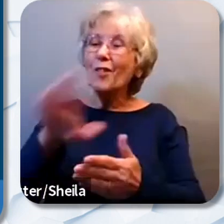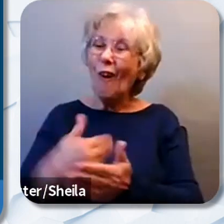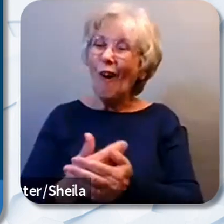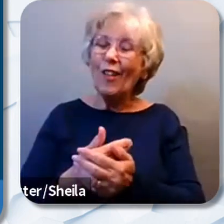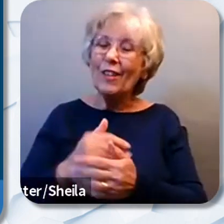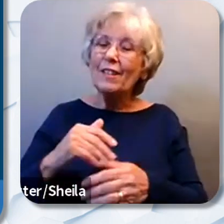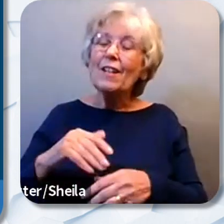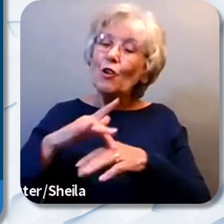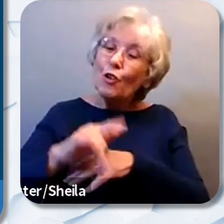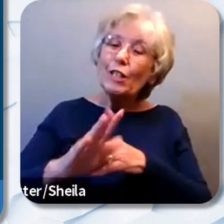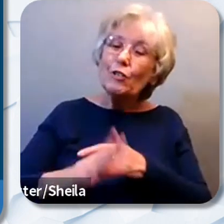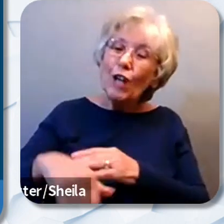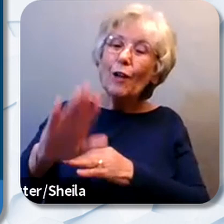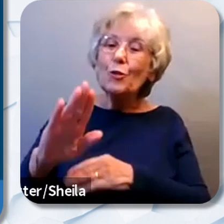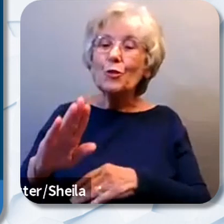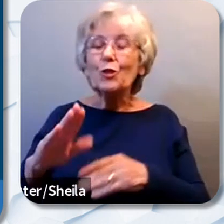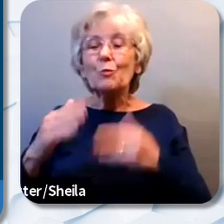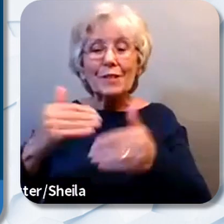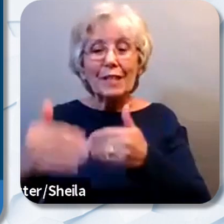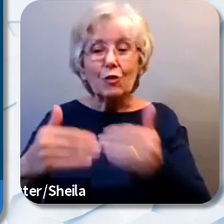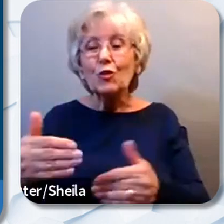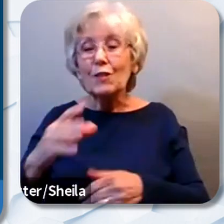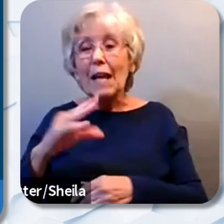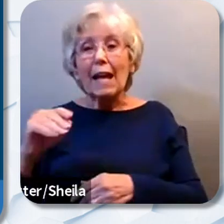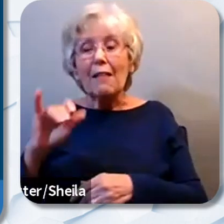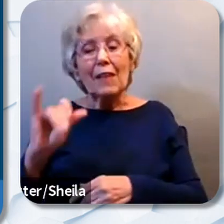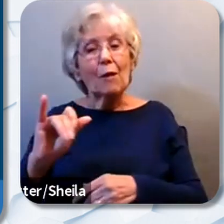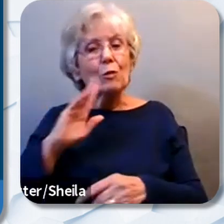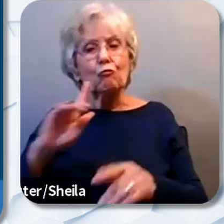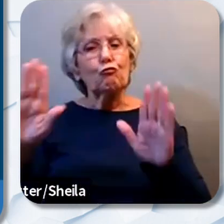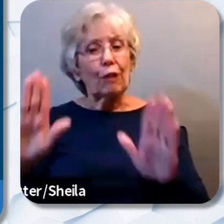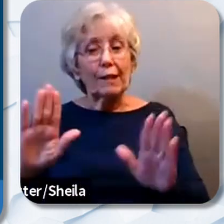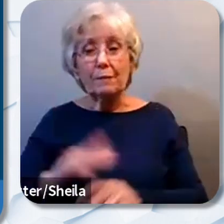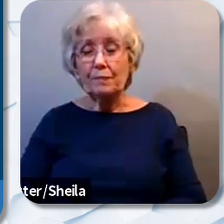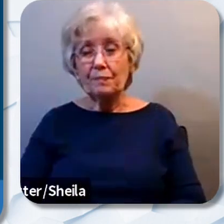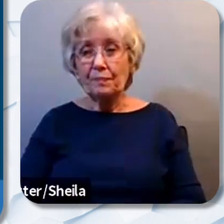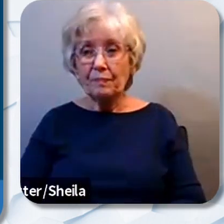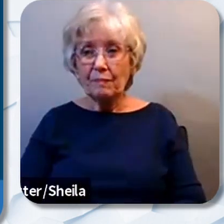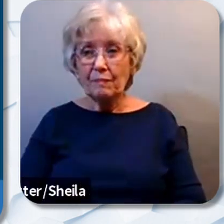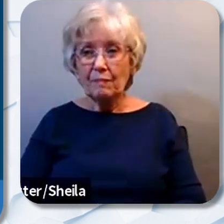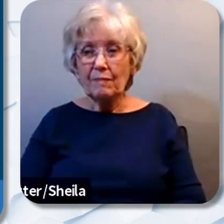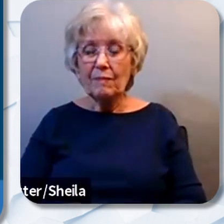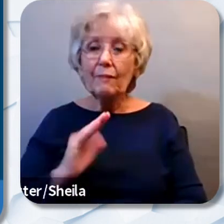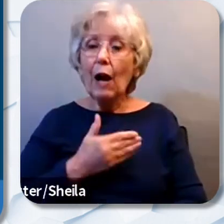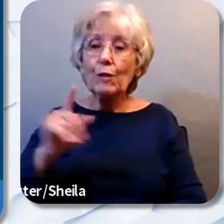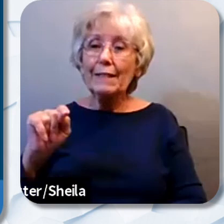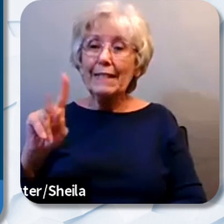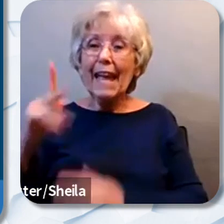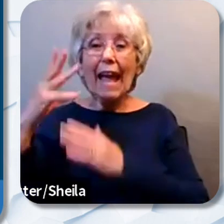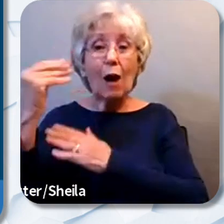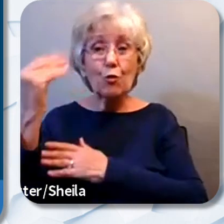childhood. procedures, which was really great and our tk outdoor learning environments are also